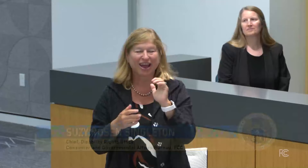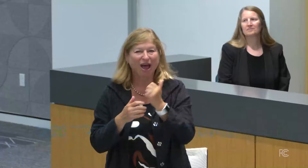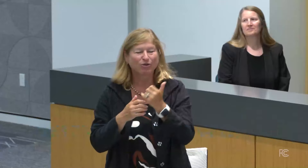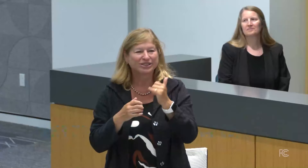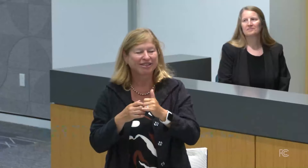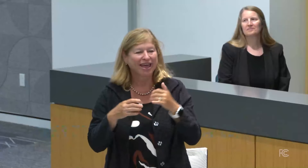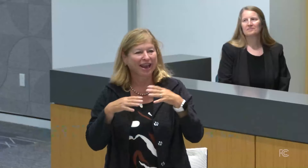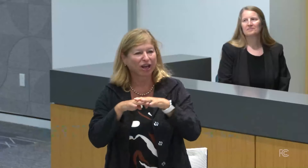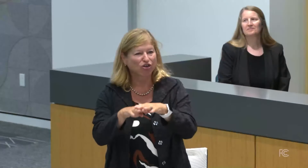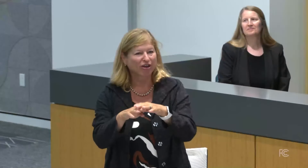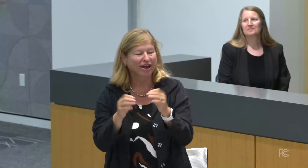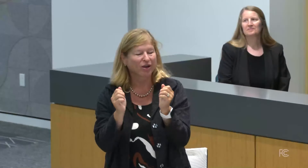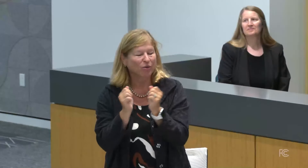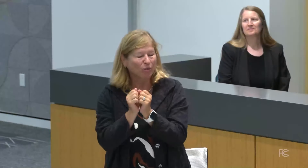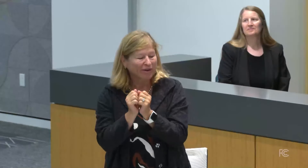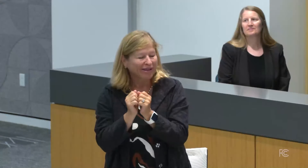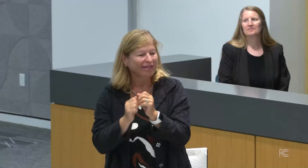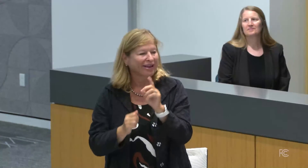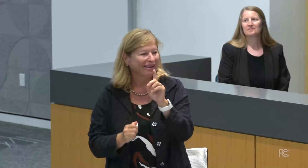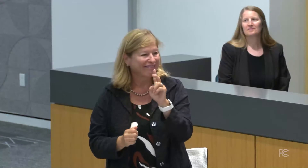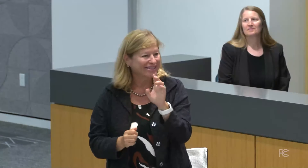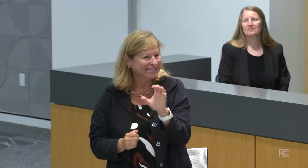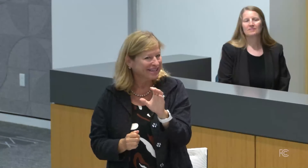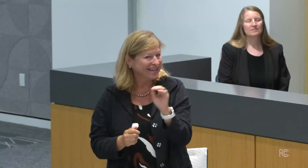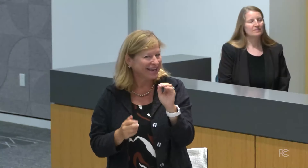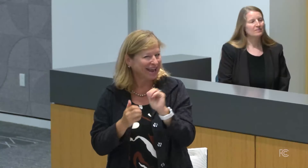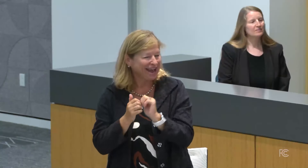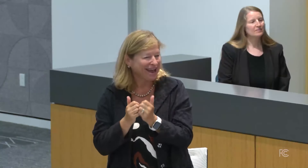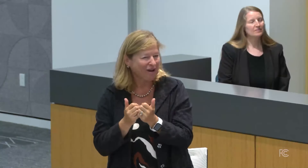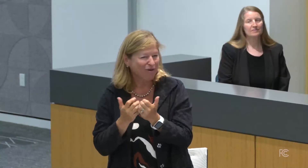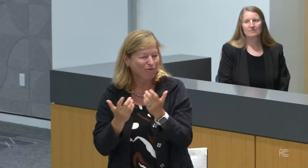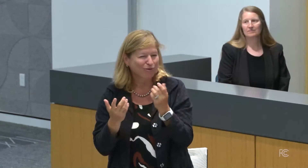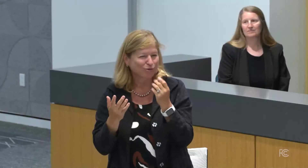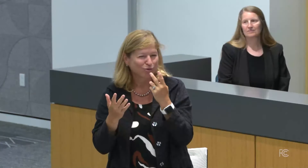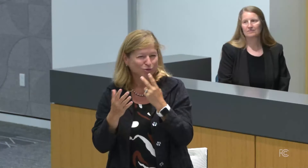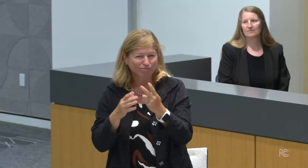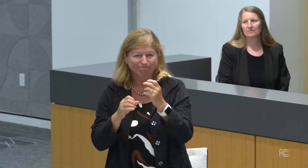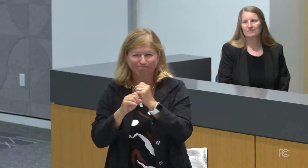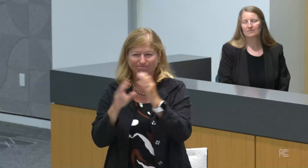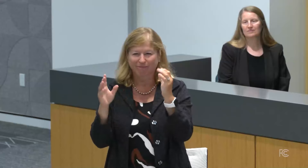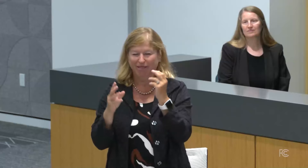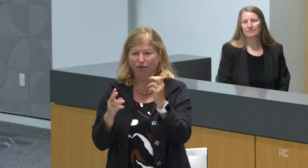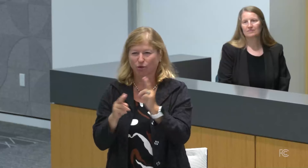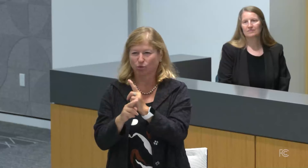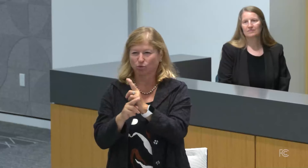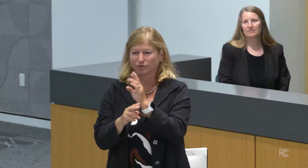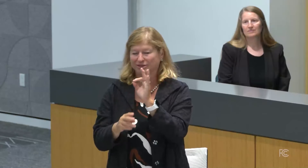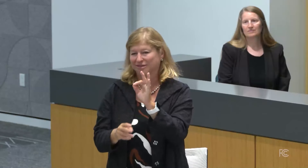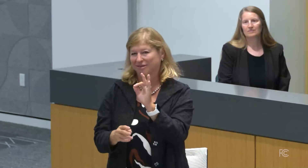PERHAPS THAT CAN -- THIS NEXT QUESTION COULD BE ANSWERED BY THE SECOND PANEL, AS WELL. AND THIS QUESTION IS,